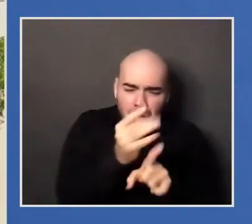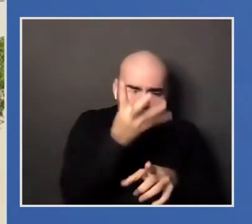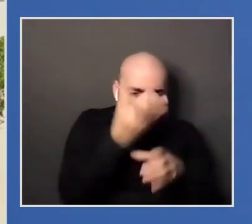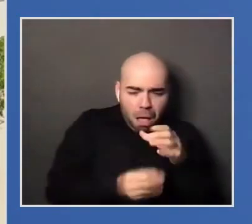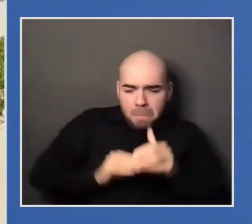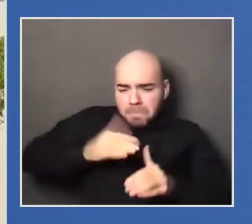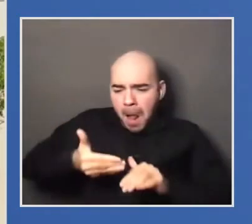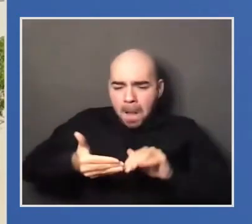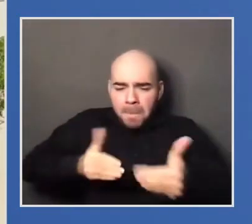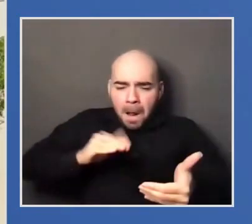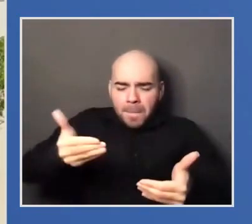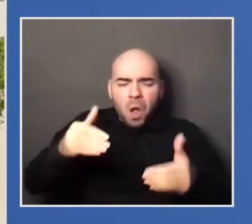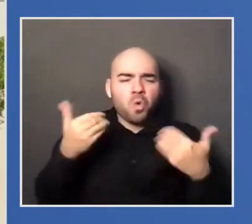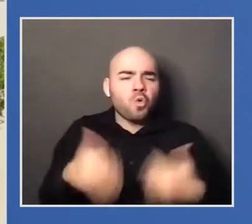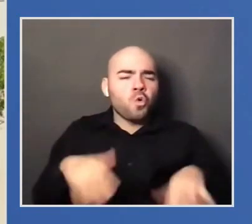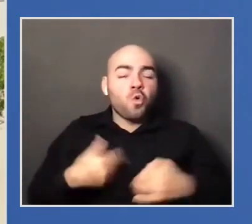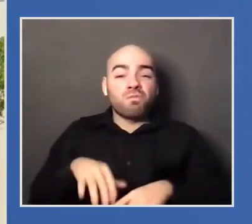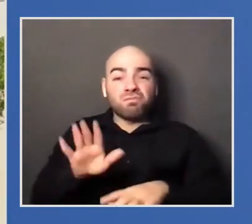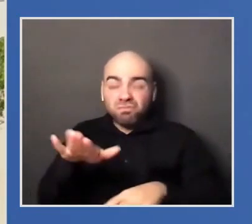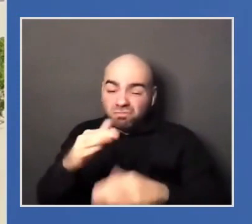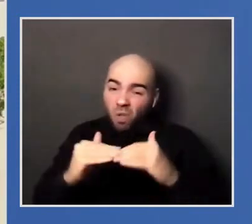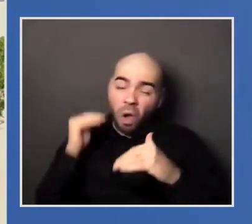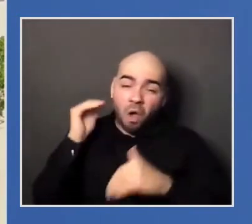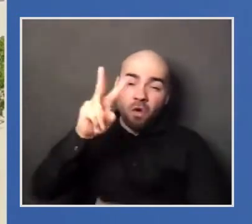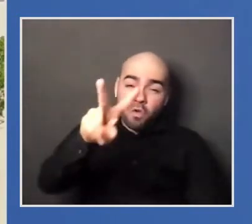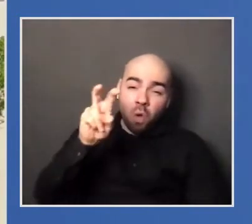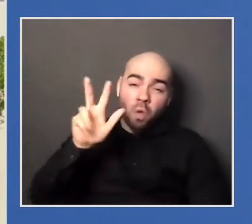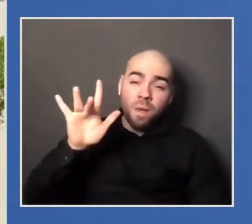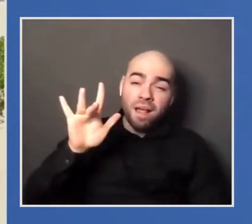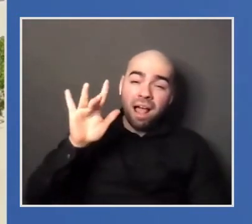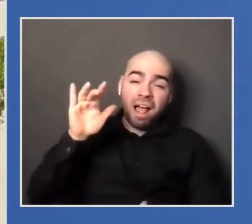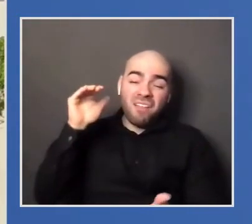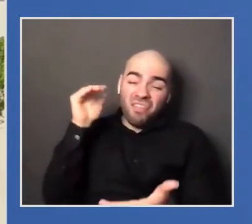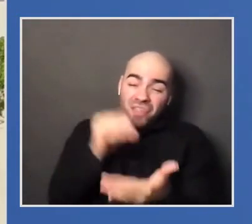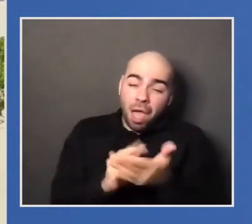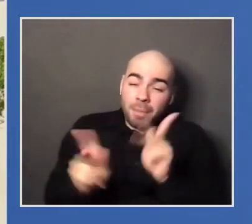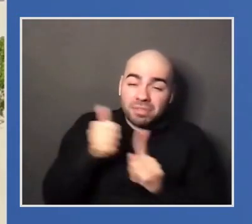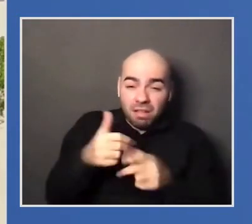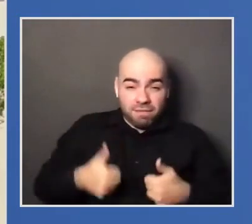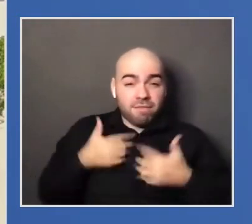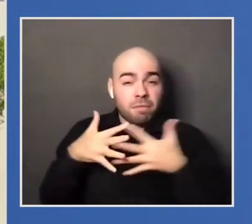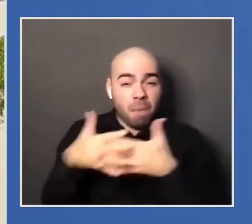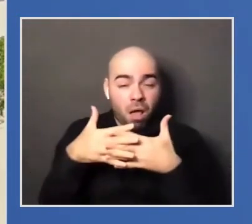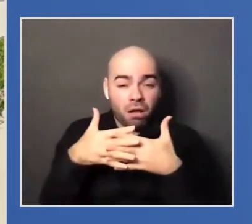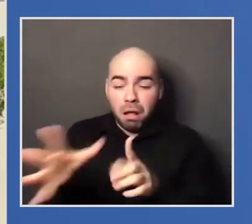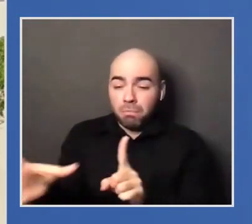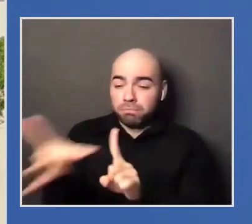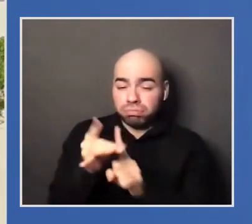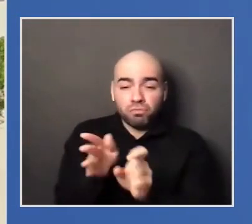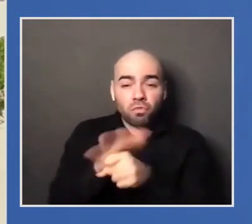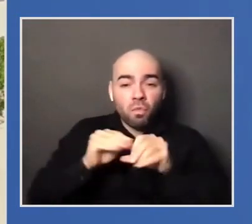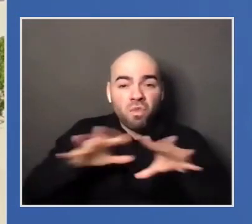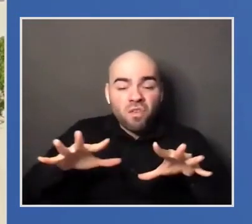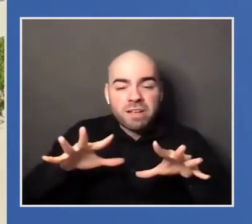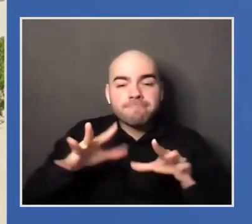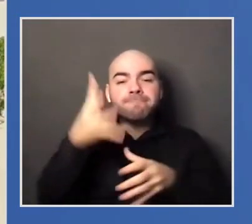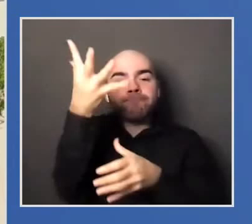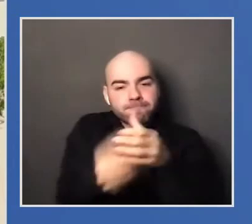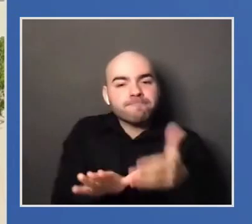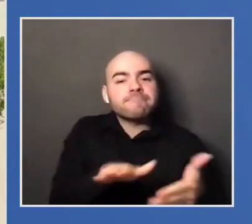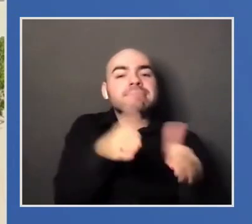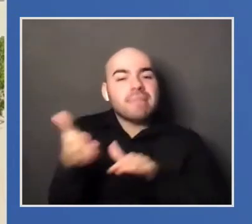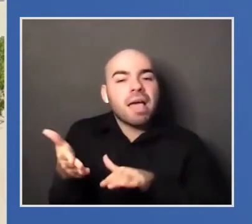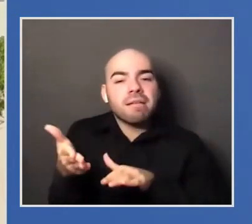JOBS, WE CAN ONLY SEE AMERICAN